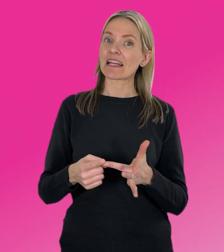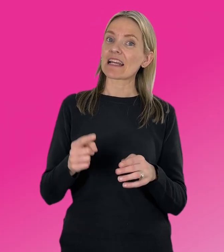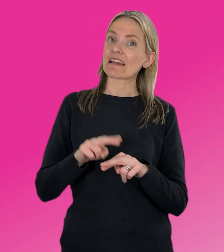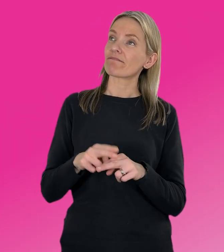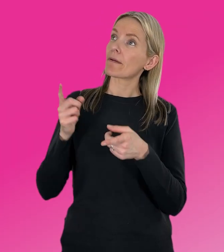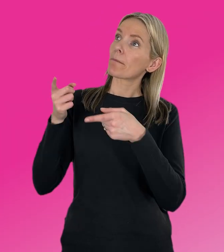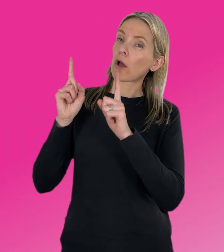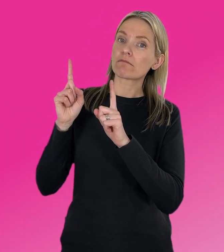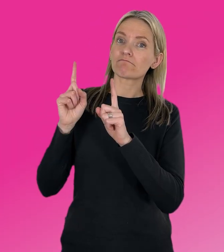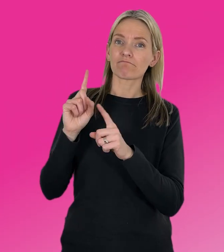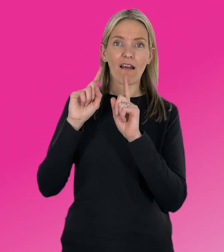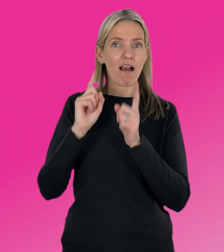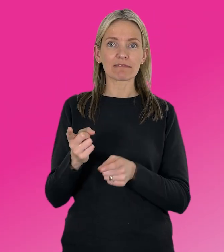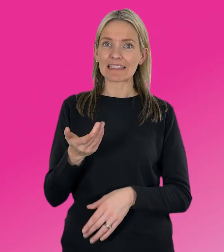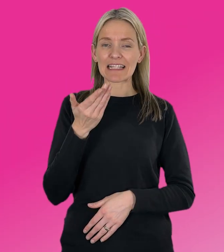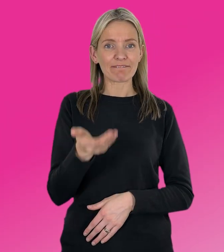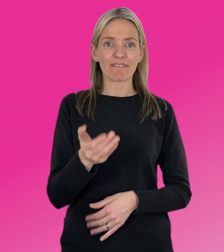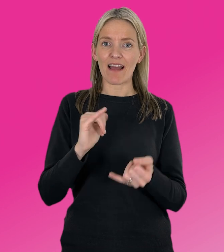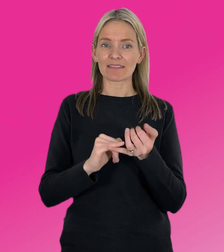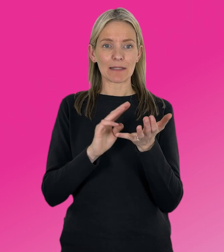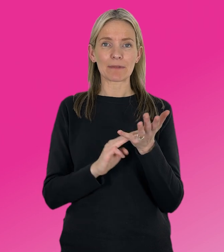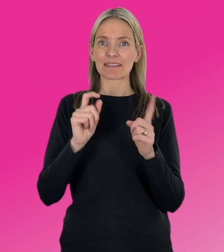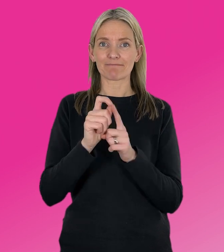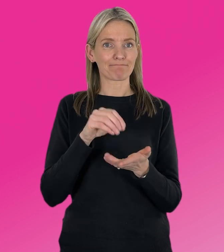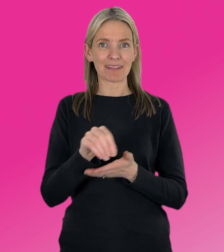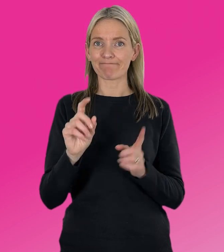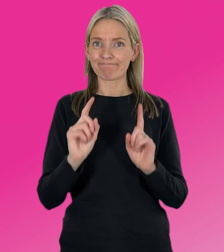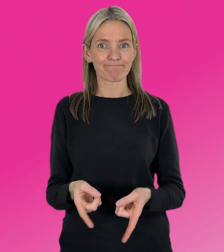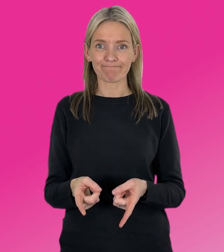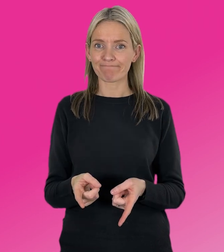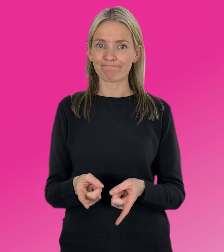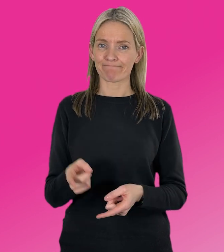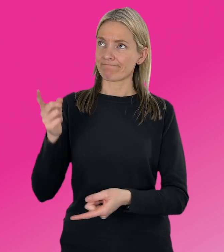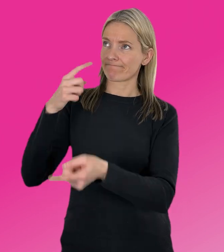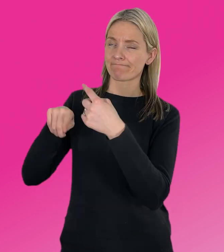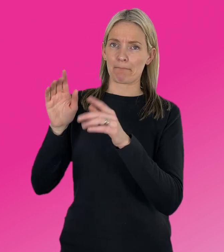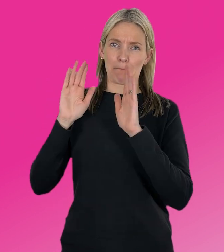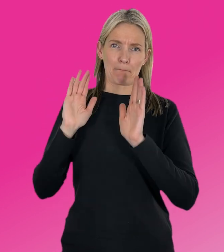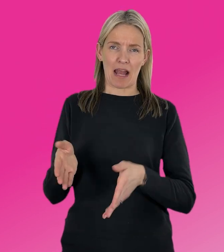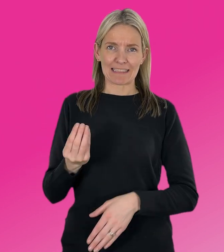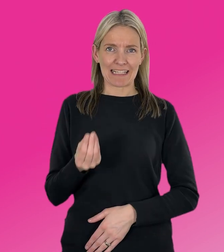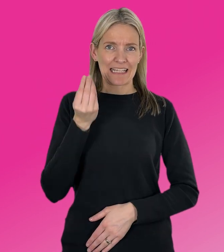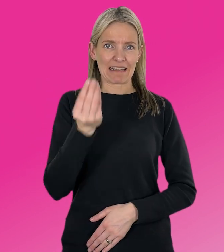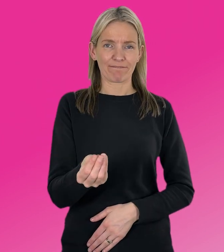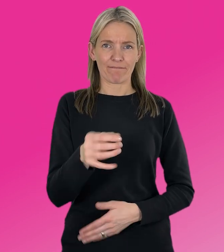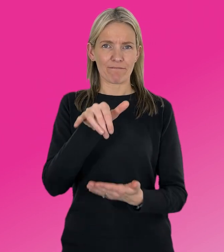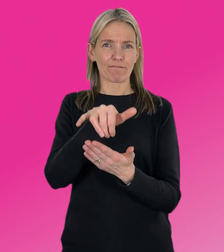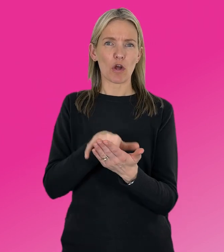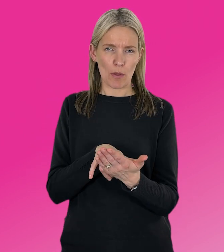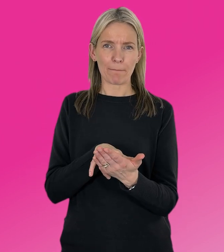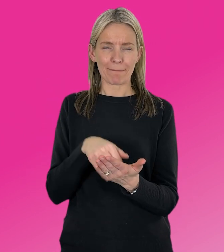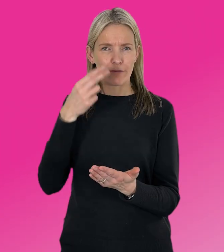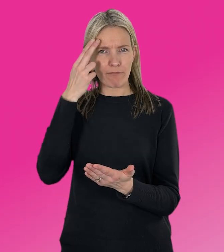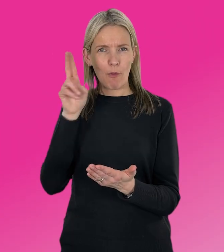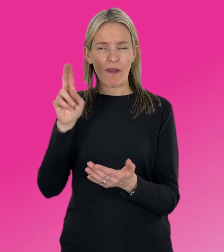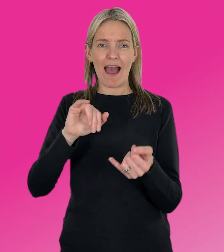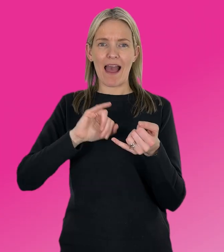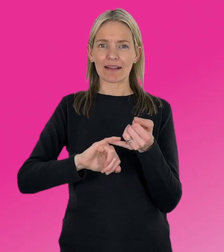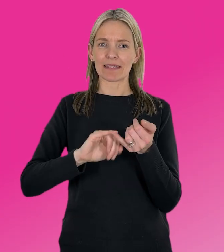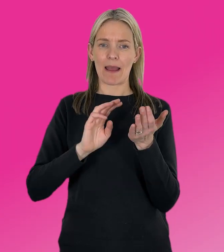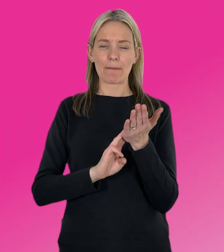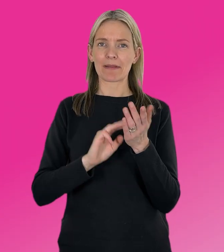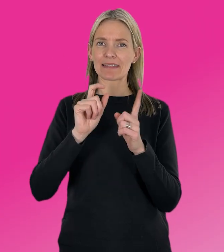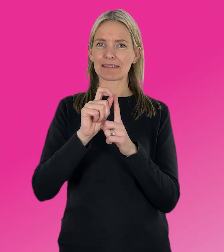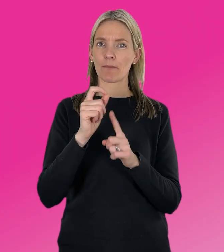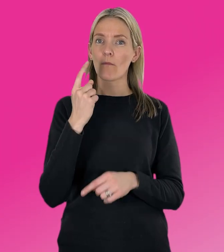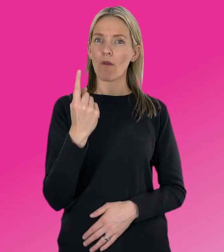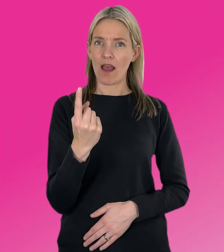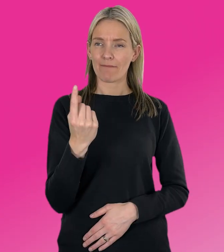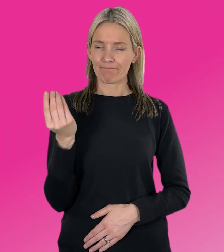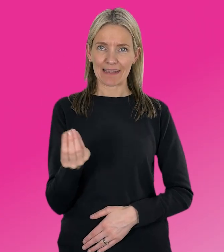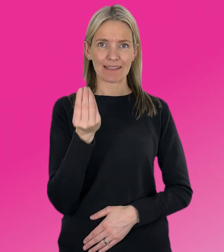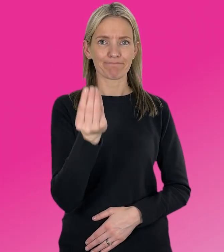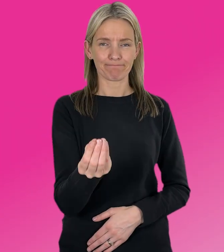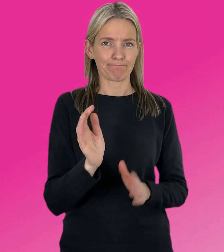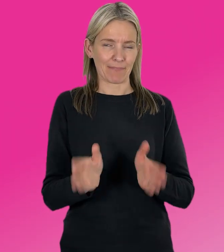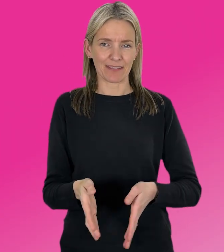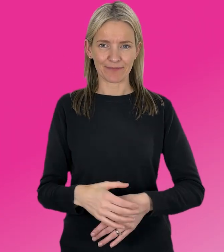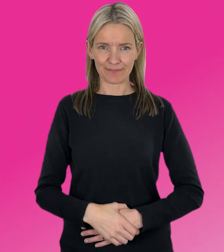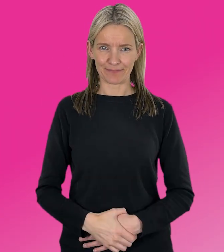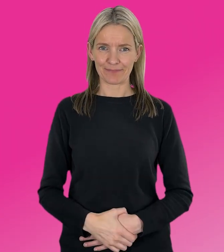If your employer cannot pay you Statutory Maternity Pay, they must give you a form called SMP1.